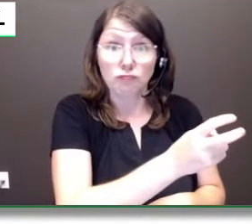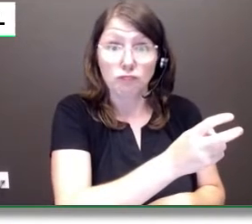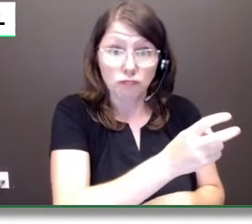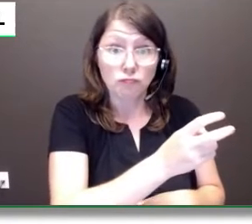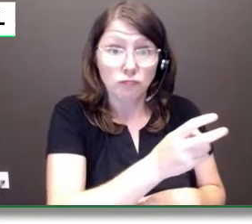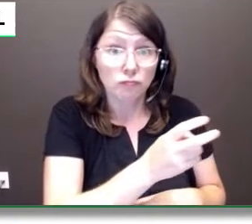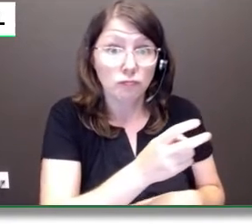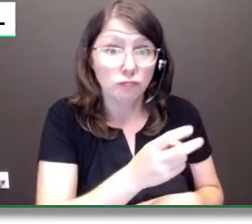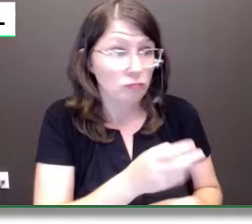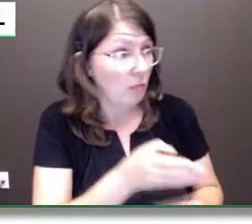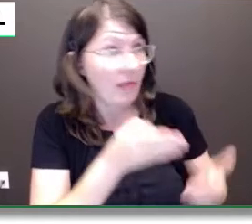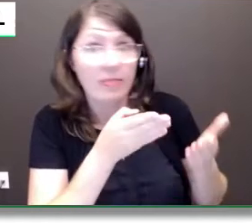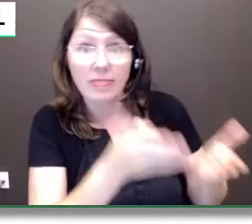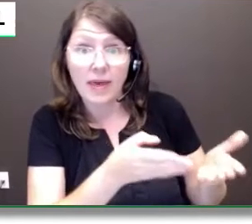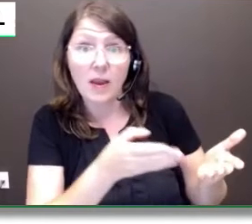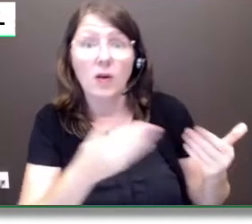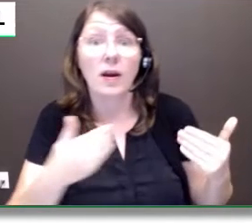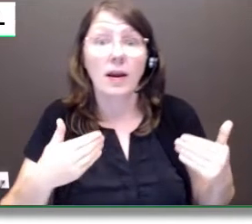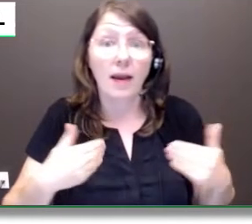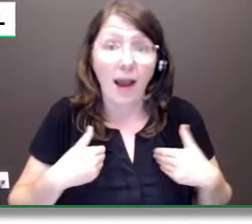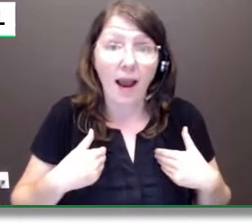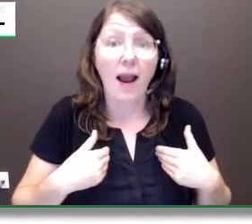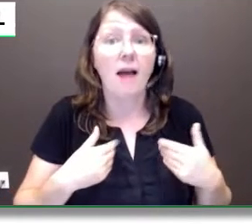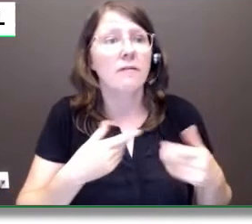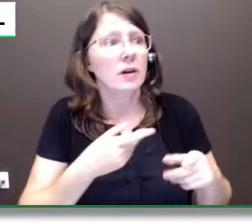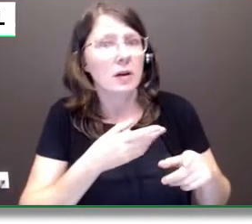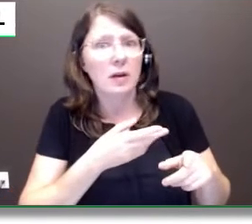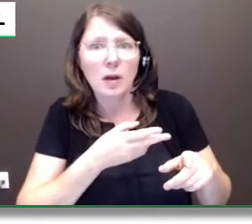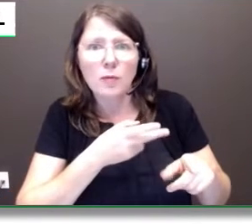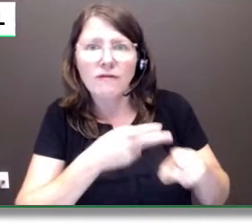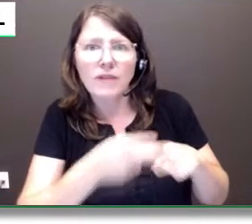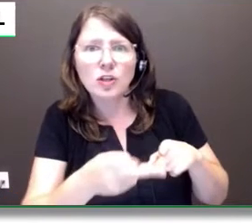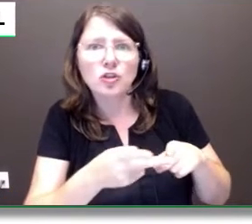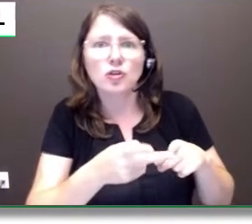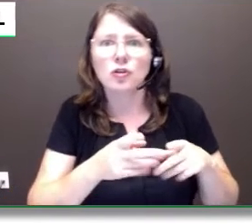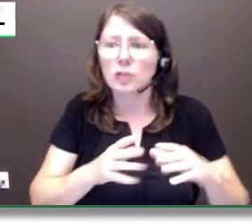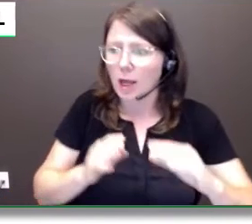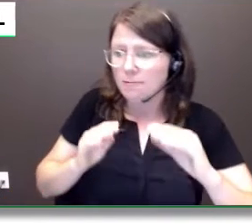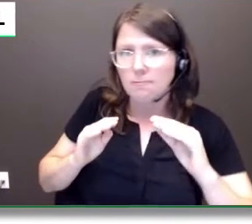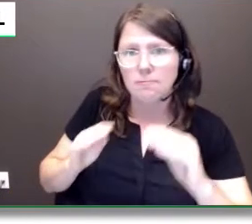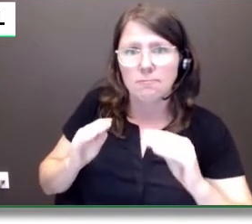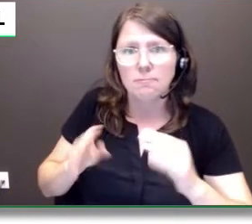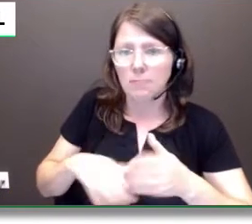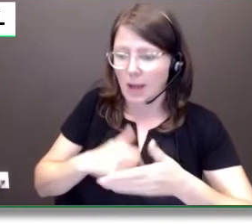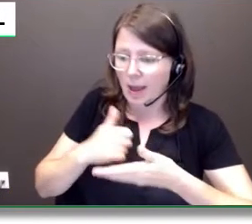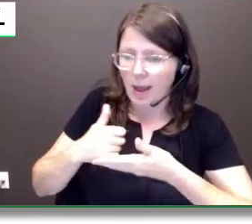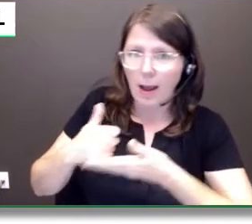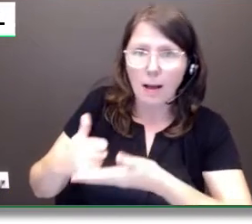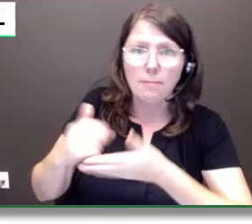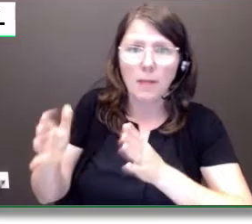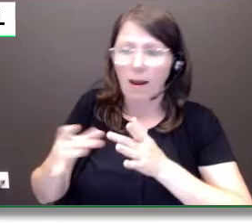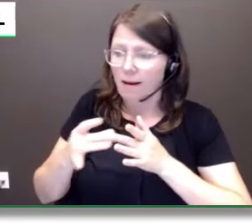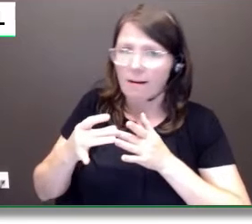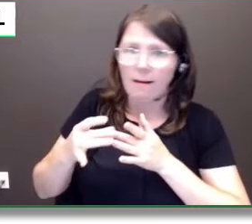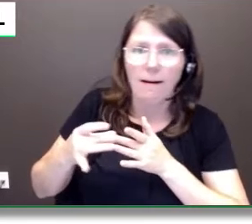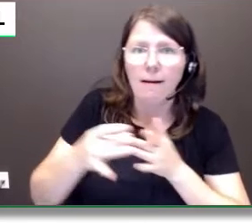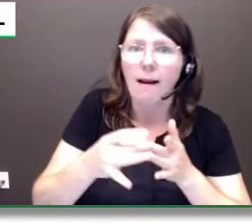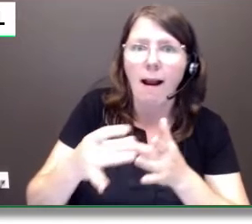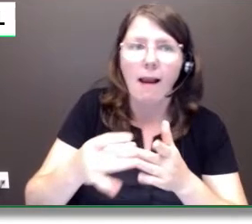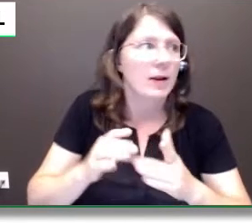going to be able to teach you about the area and help you and guide you through navigating the parks